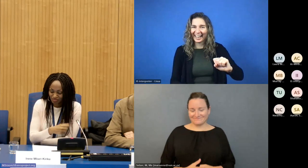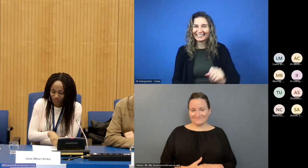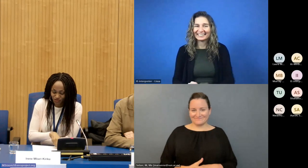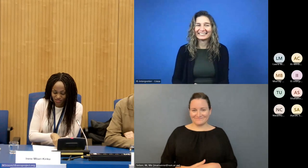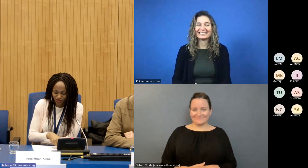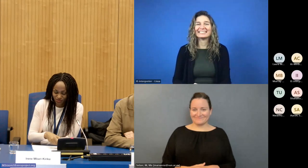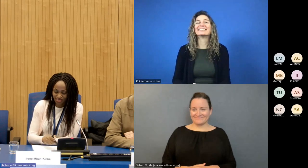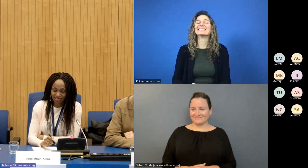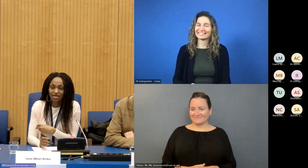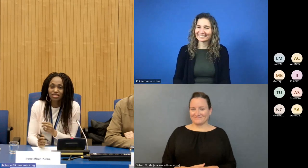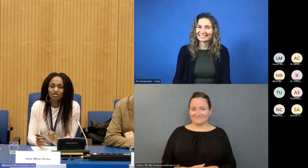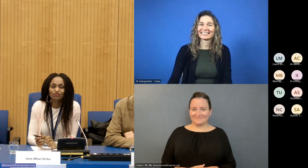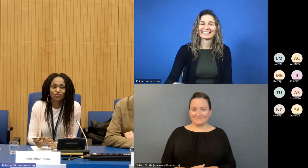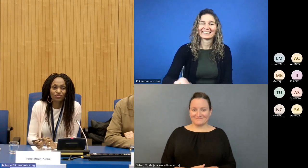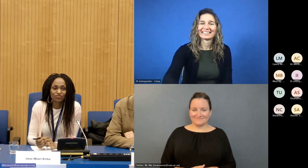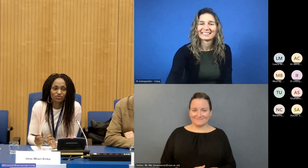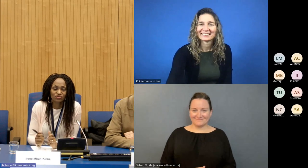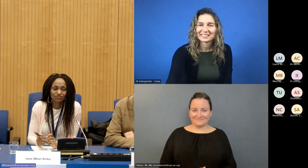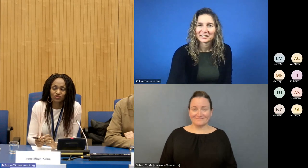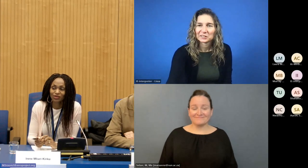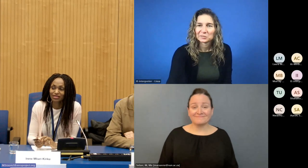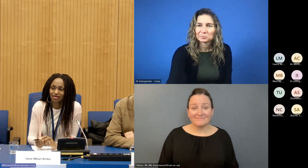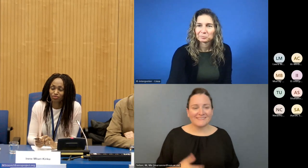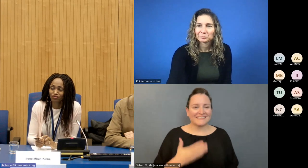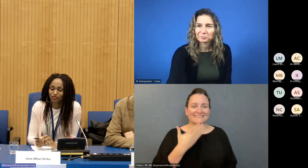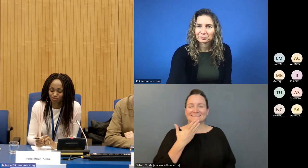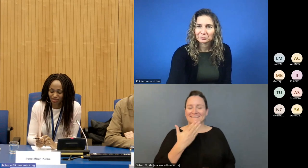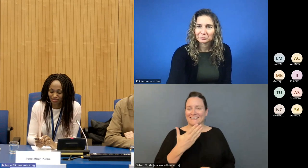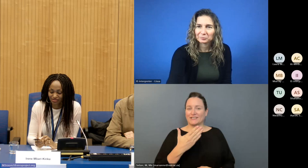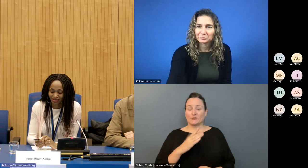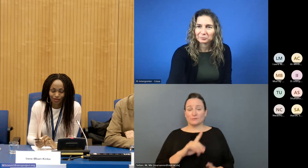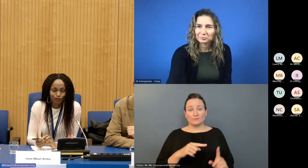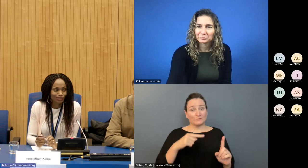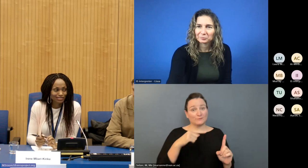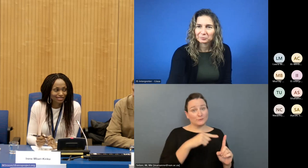was something interesting you said, I think for those of us in the nonprofit space you always